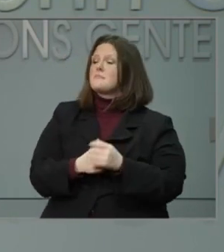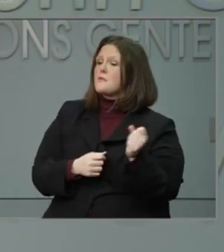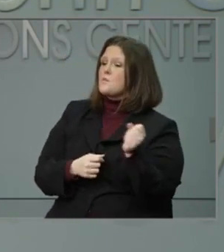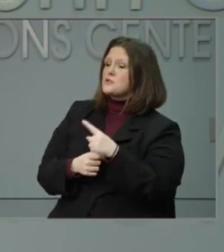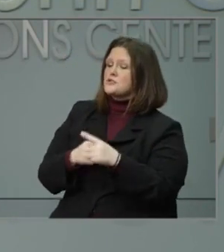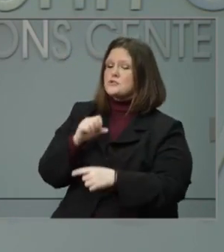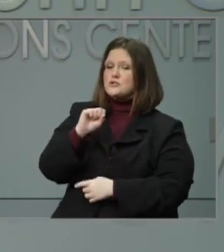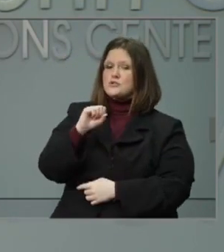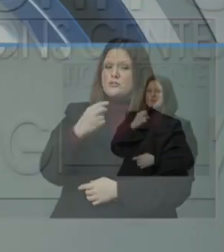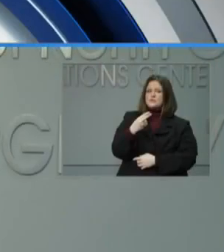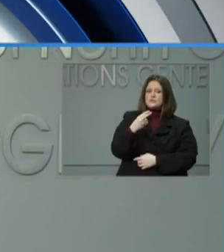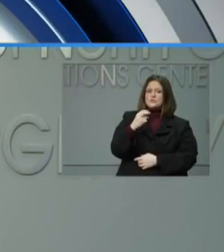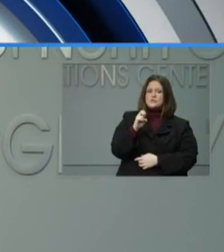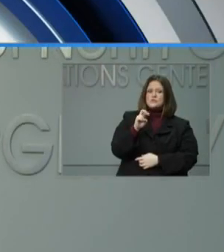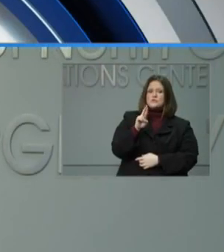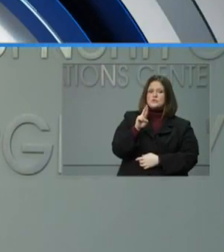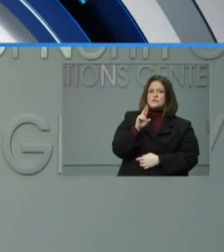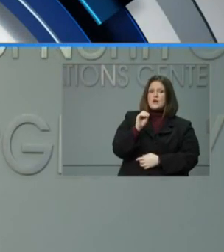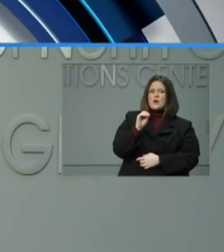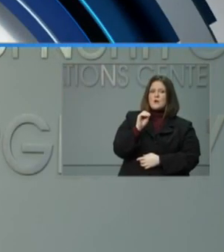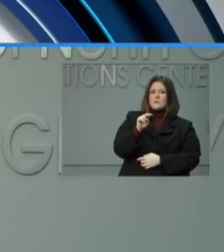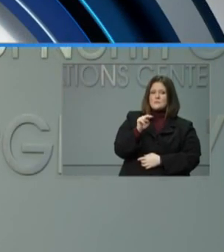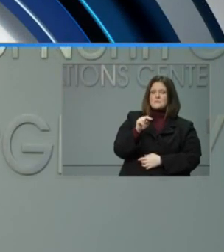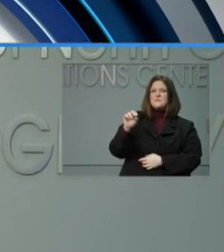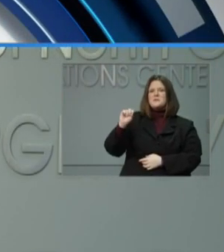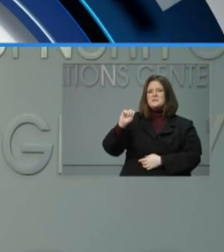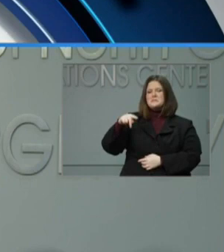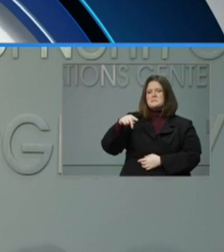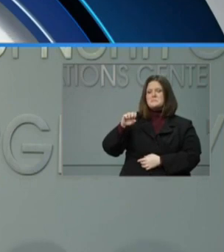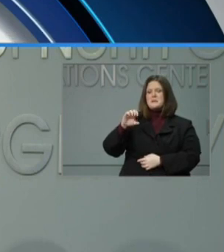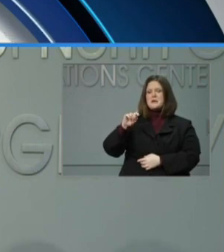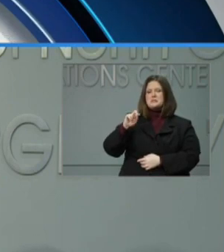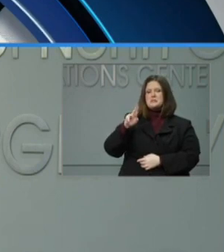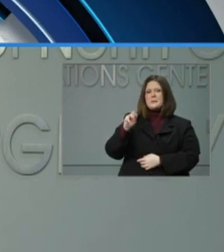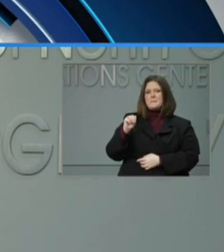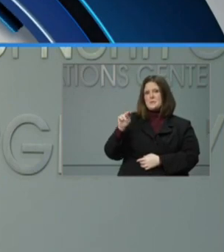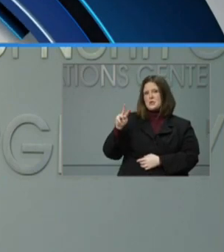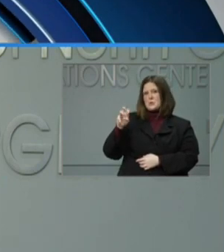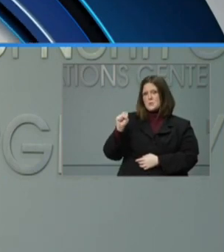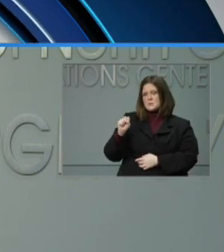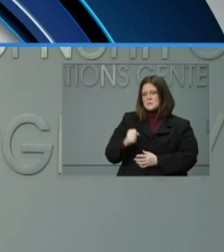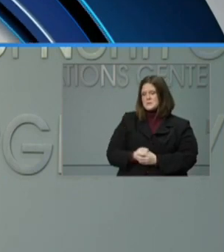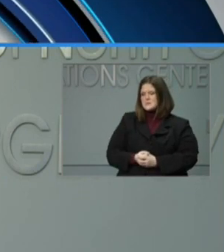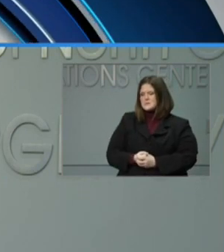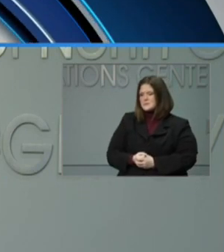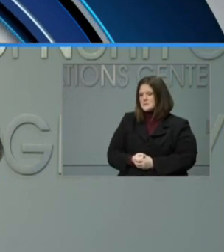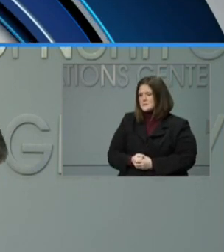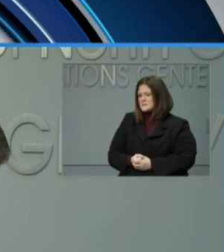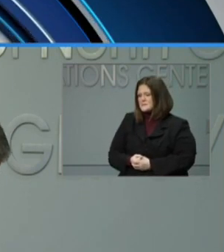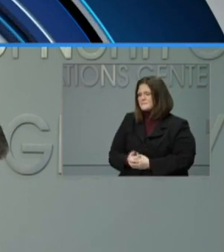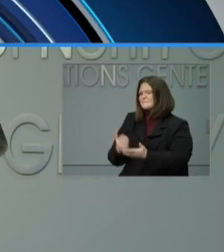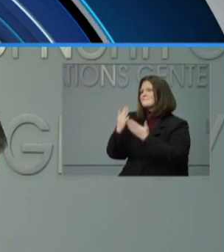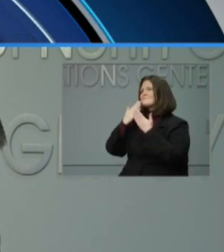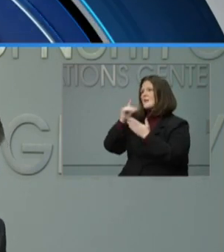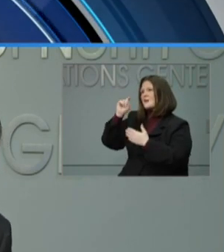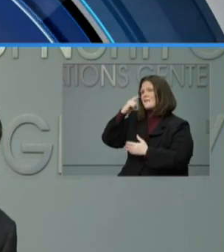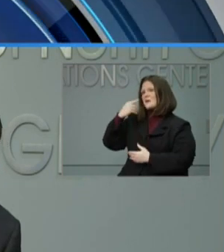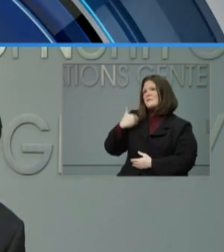WE CAN NOW HEAR FROM OUR MEDIA, AND IF YOU WILL STATE YOUR NAME AND YOUR ORGANIZATION, WE WILL TAKE THE FIRST QUESTION. OUR FIRST QUESTION IS FROM SHARON.